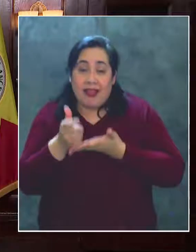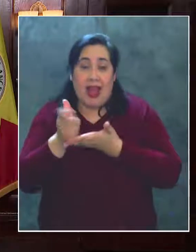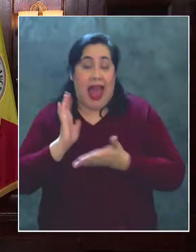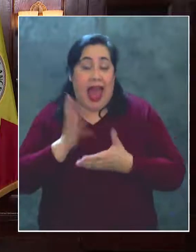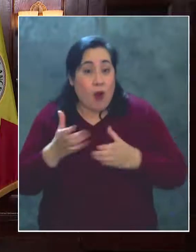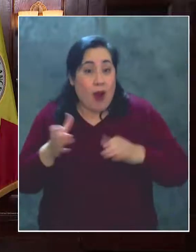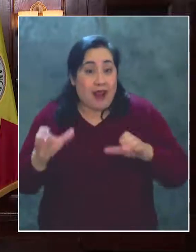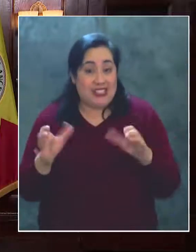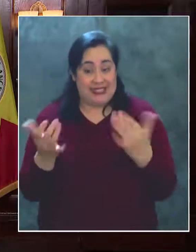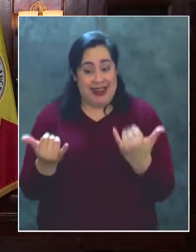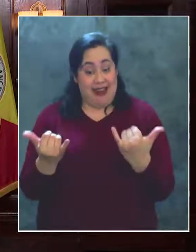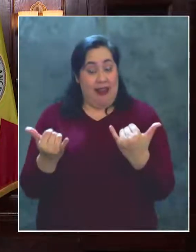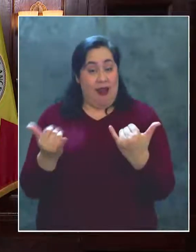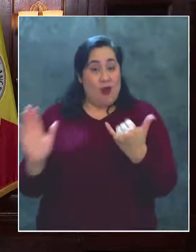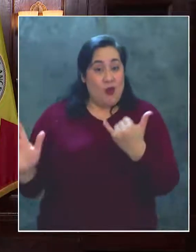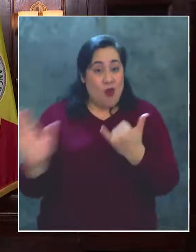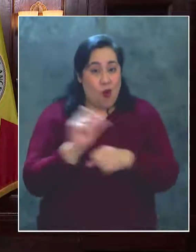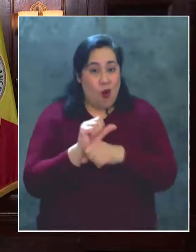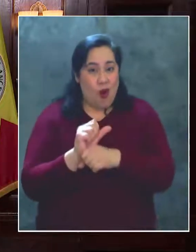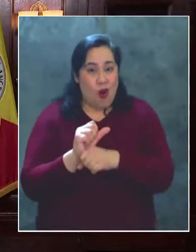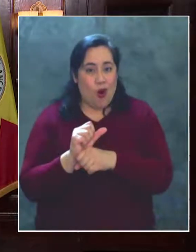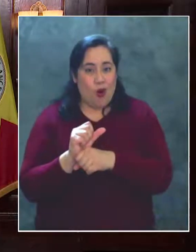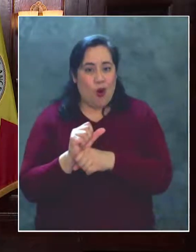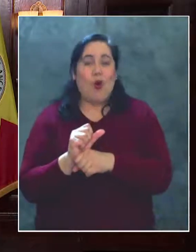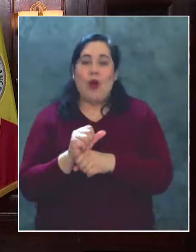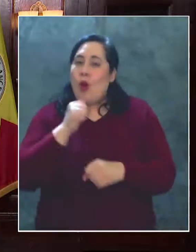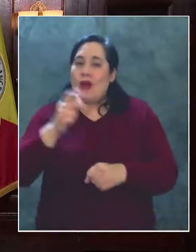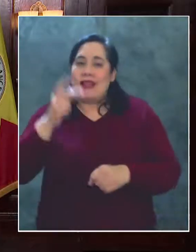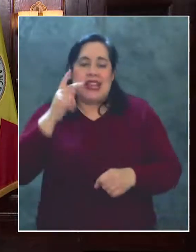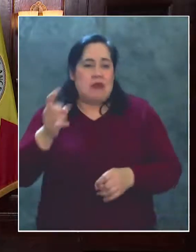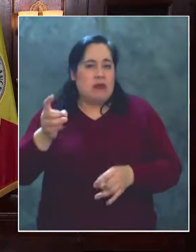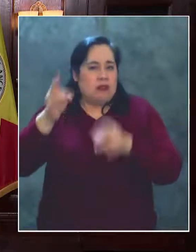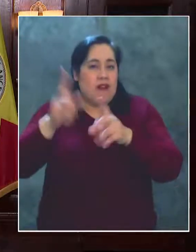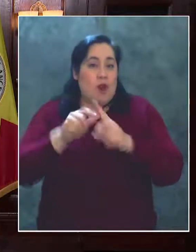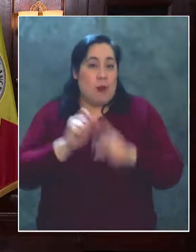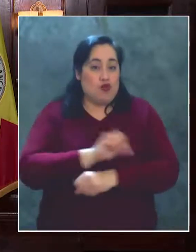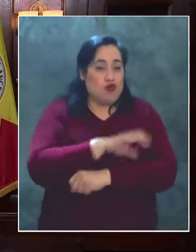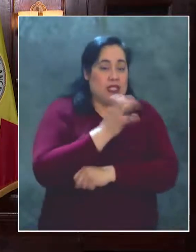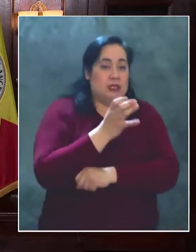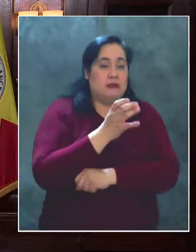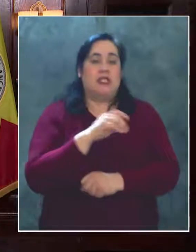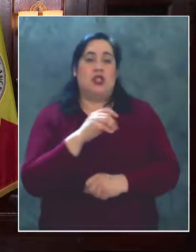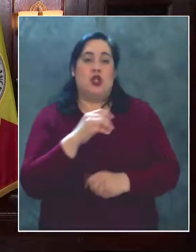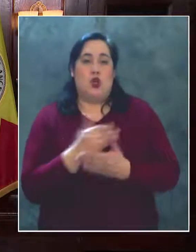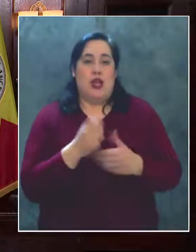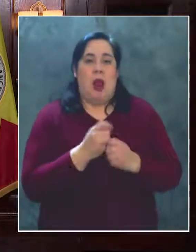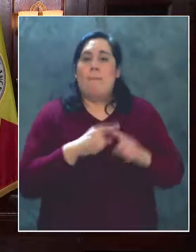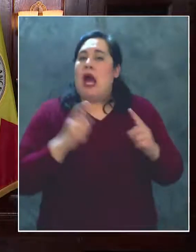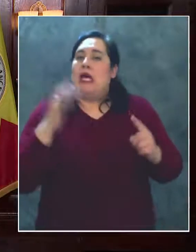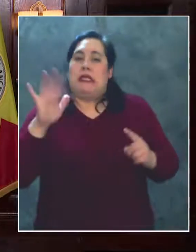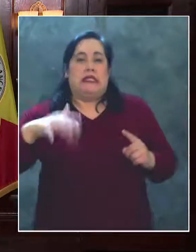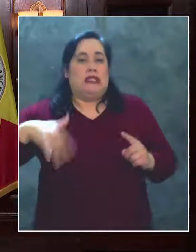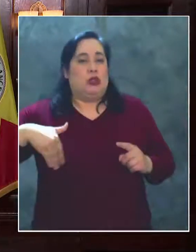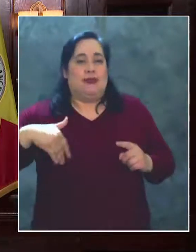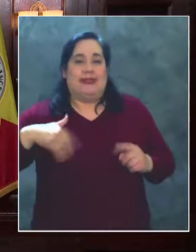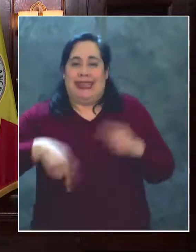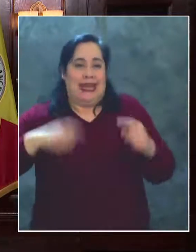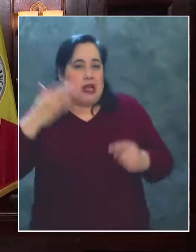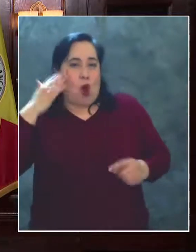THAT THE INTERVENTIONS OUR ACTIONS ARE NOT SEEING A MASSIVE SPIKE FROM CHRISTMAS AND NEW YEARS BUT IT'S TOO EARLY.